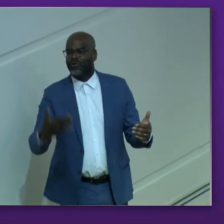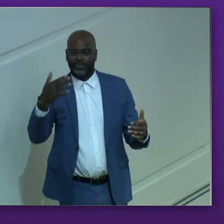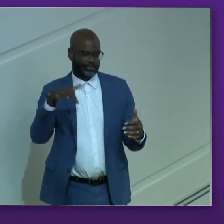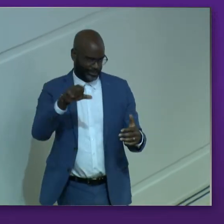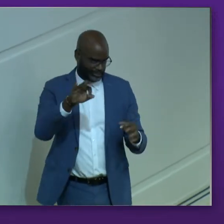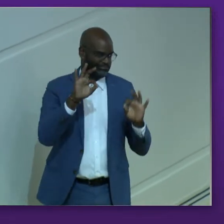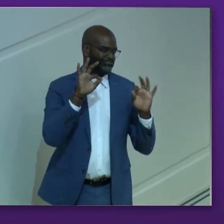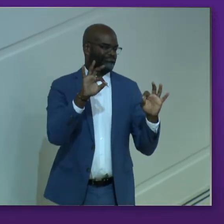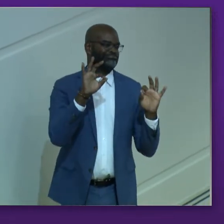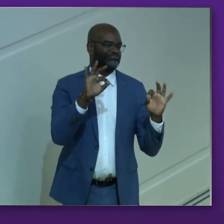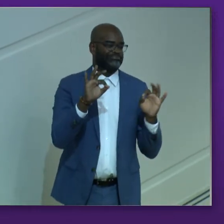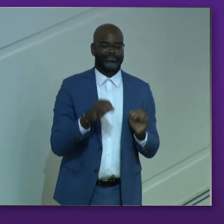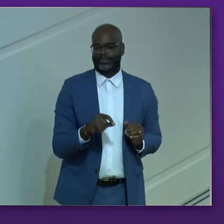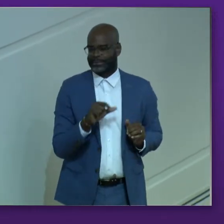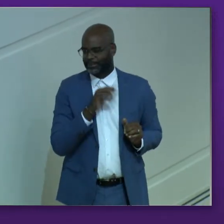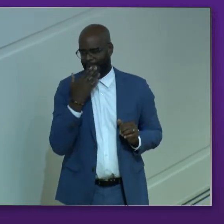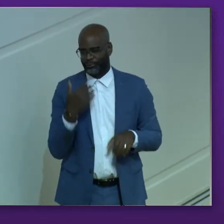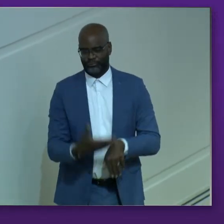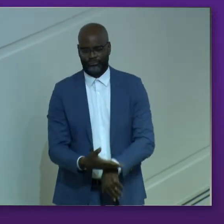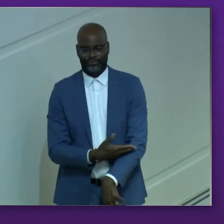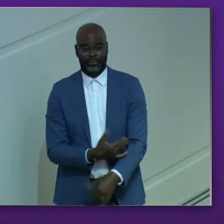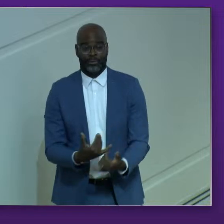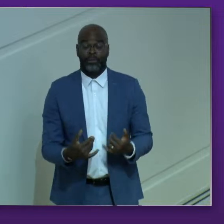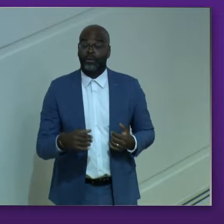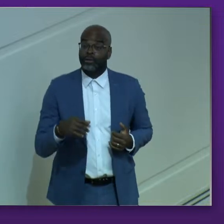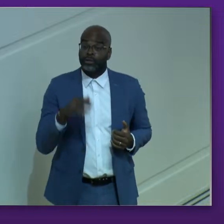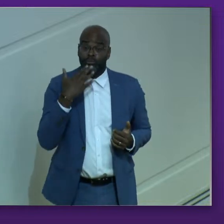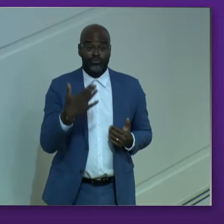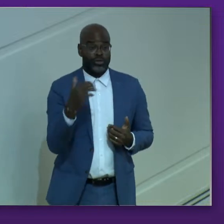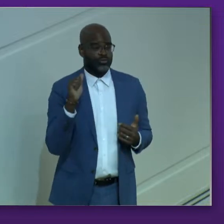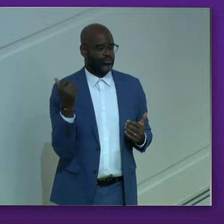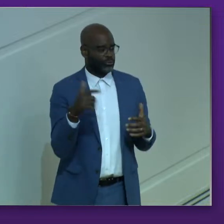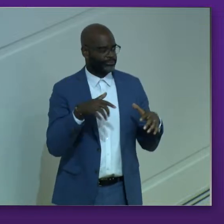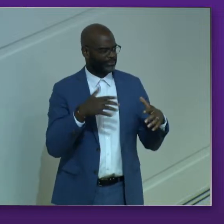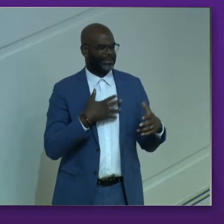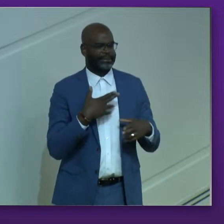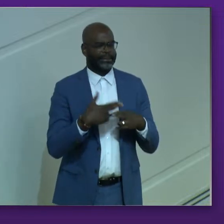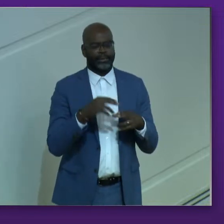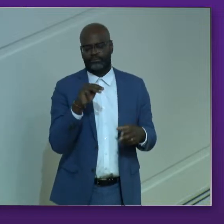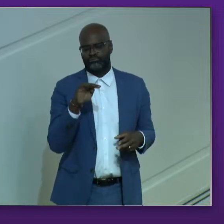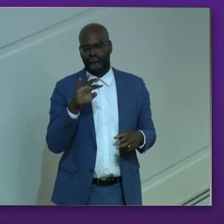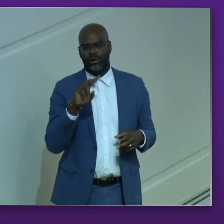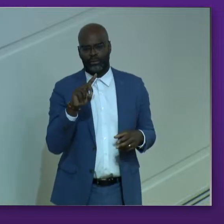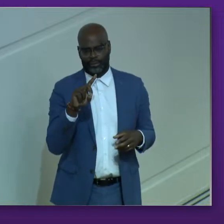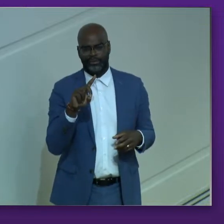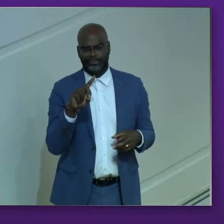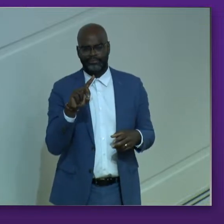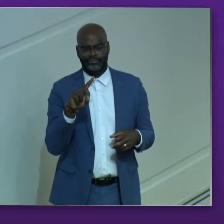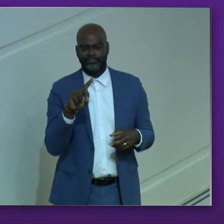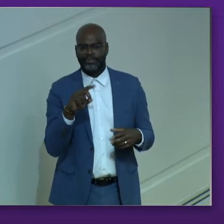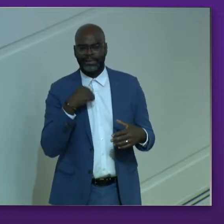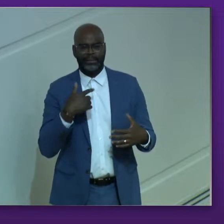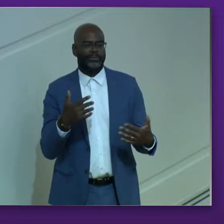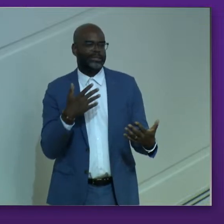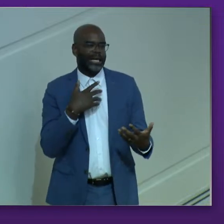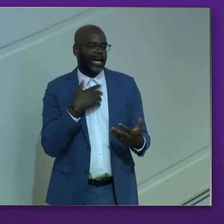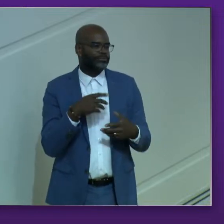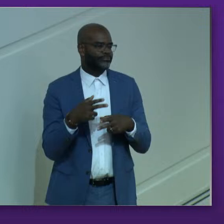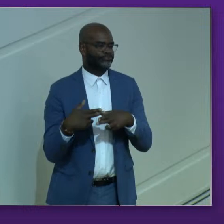GOOD MORNING. GOOD MORNING EVERYONE MY NAME